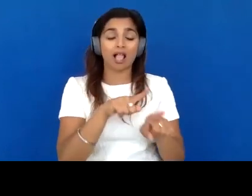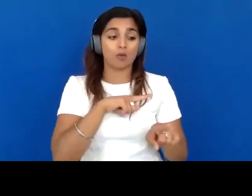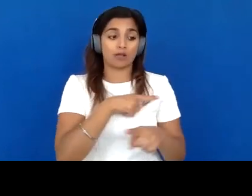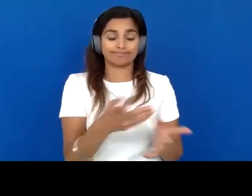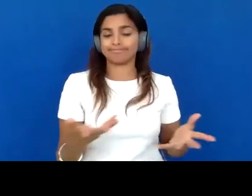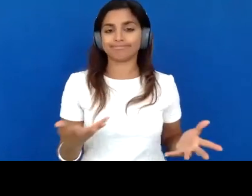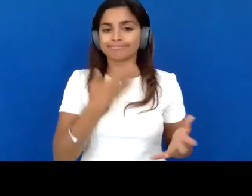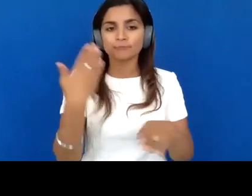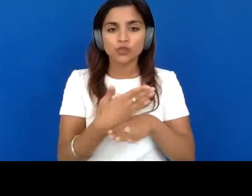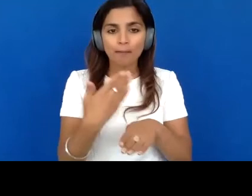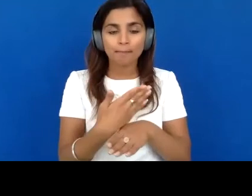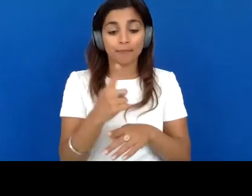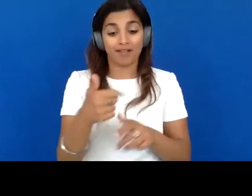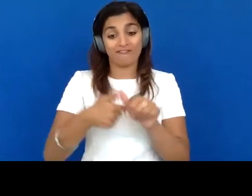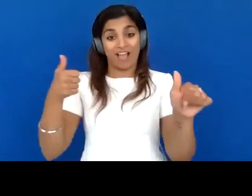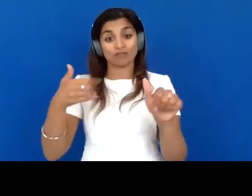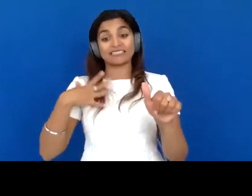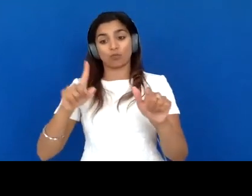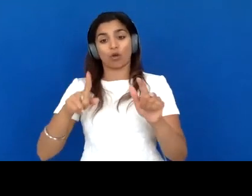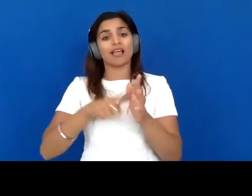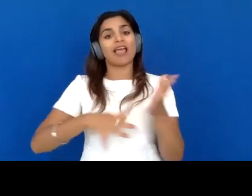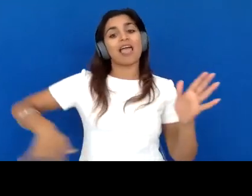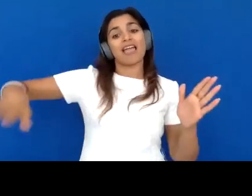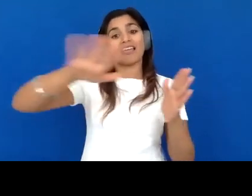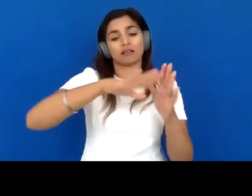was built near even as many of the laborers and slum dwellers living there